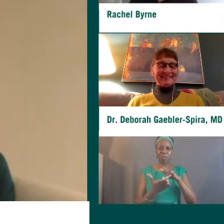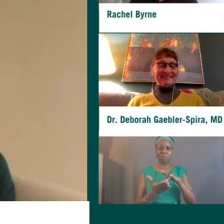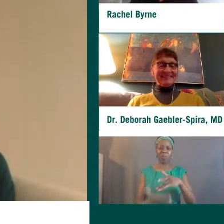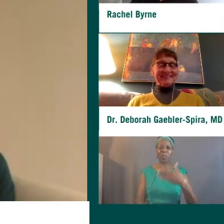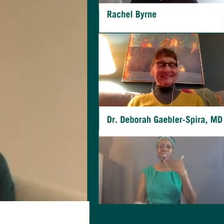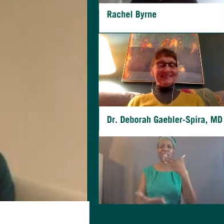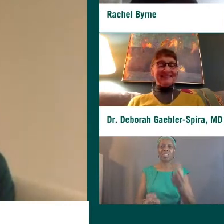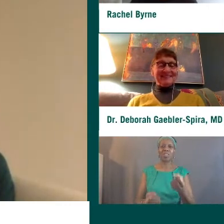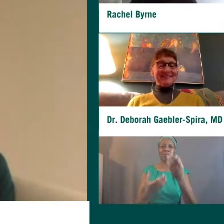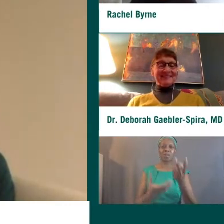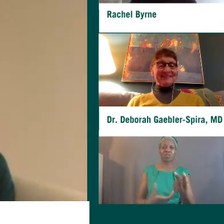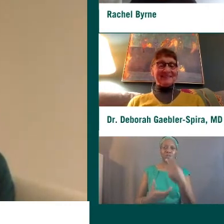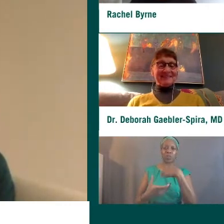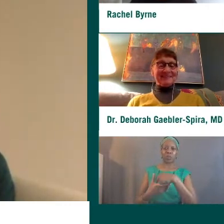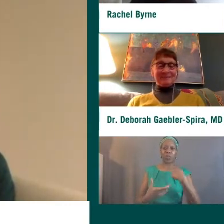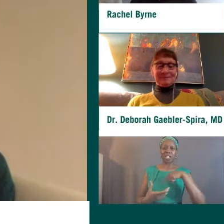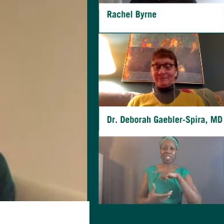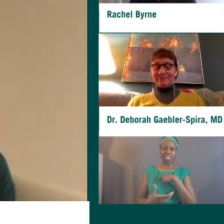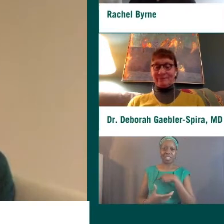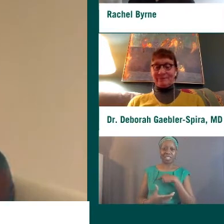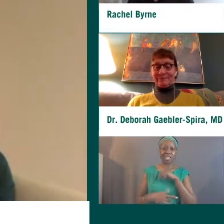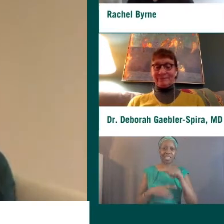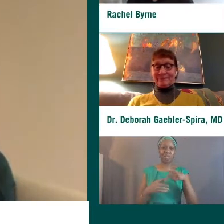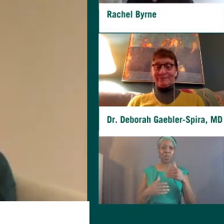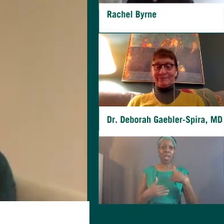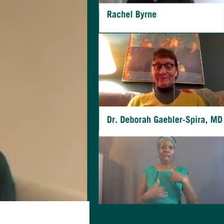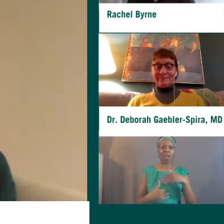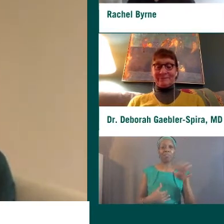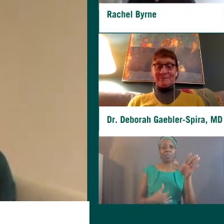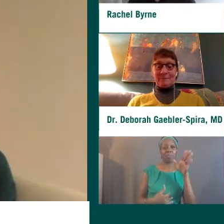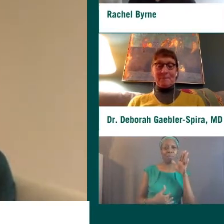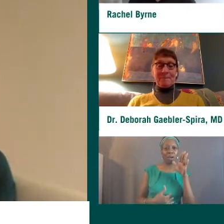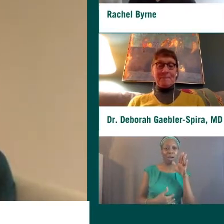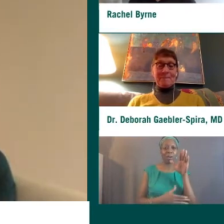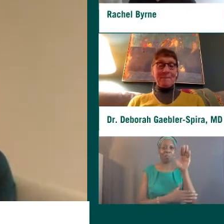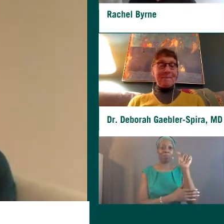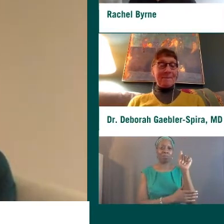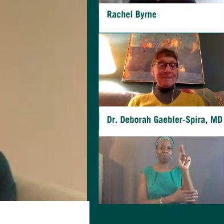We have mum, Angela, and then we have dad Ahmand.